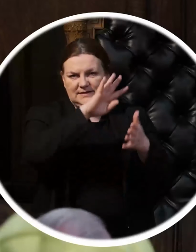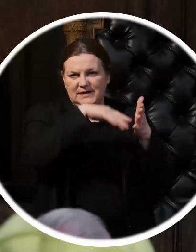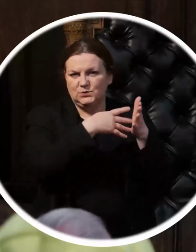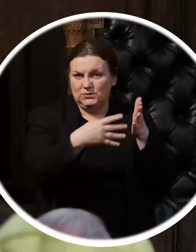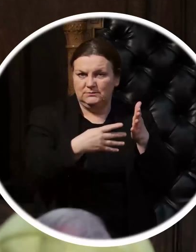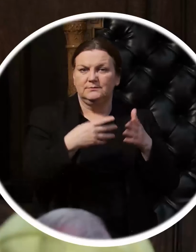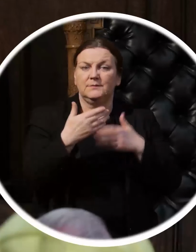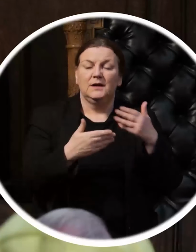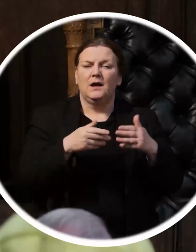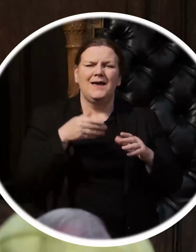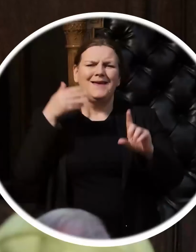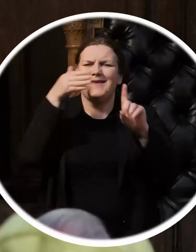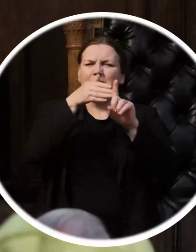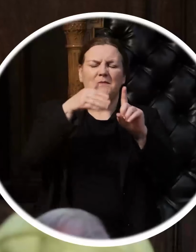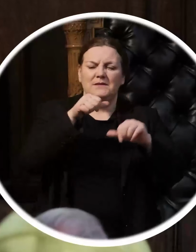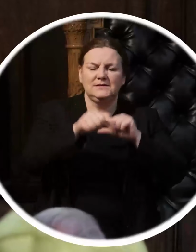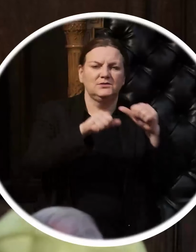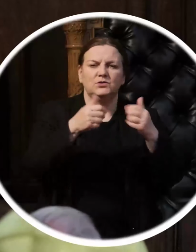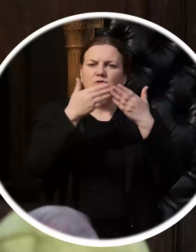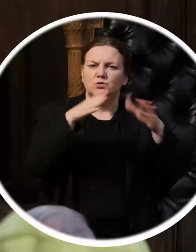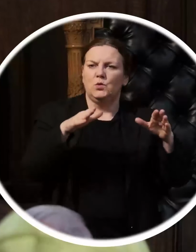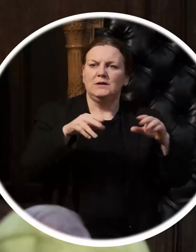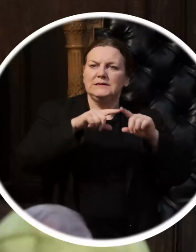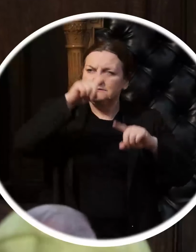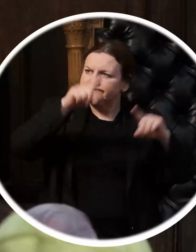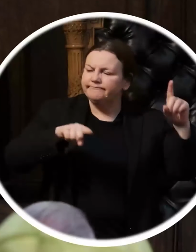Our goal with the series is to amplify diverse voices and to offer fresh